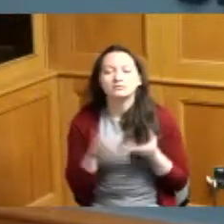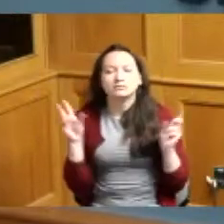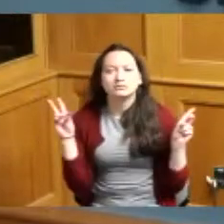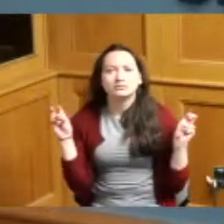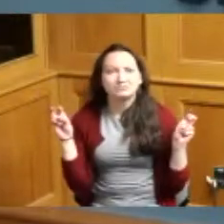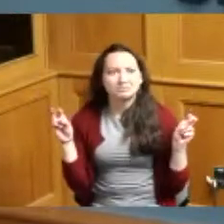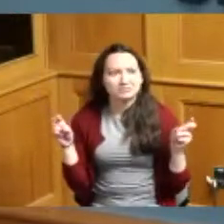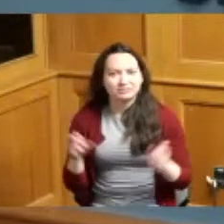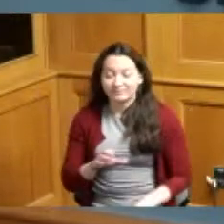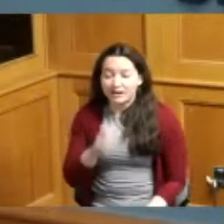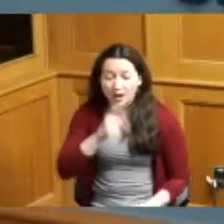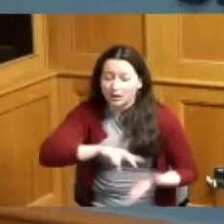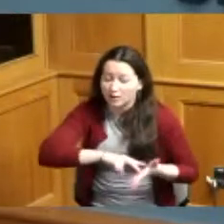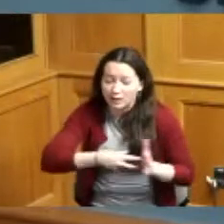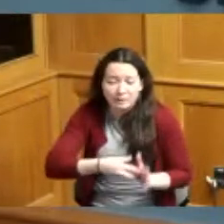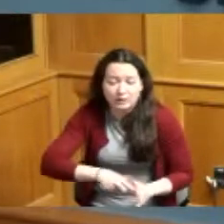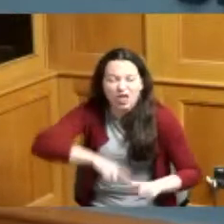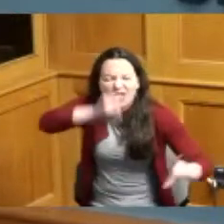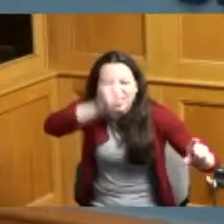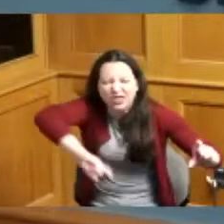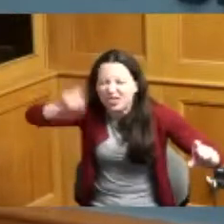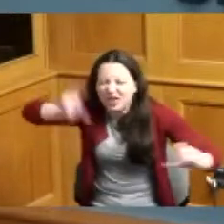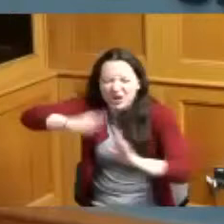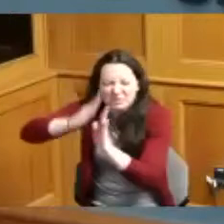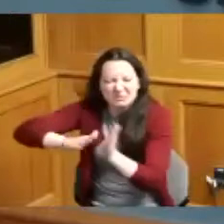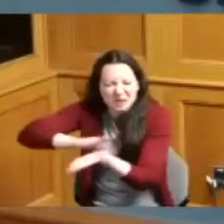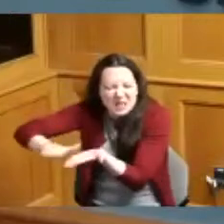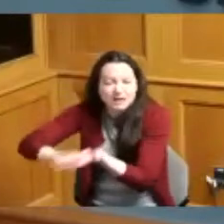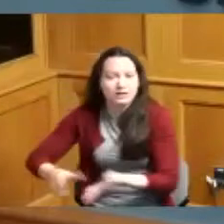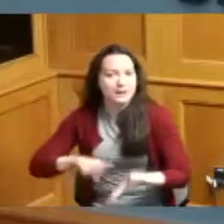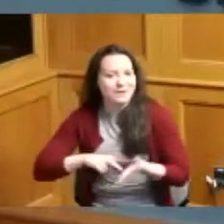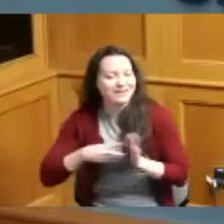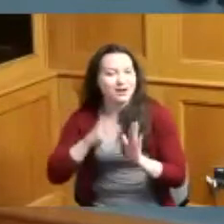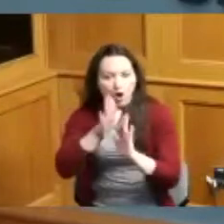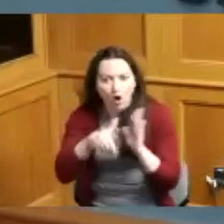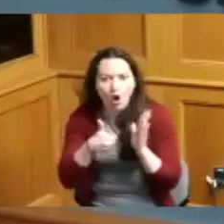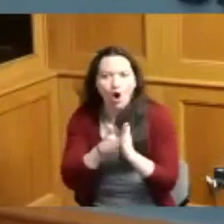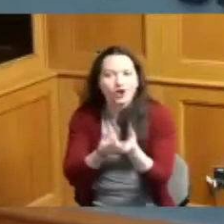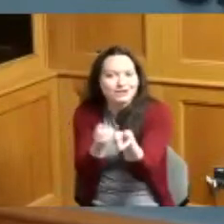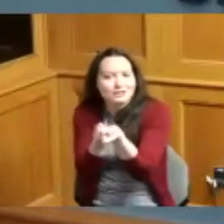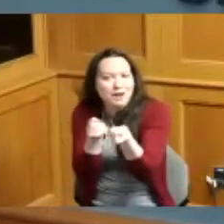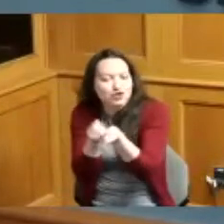some Clorox as ammonia we're talking about getting rid of all of the sponsorships which they might